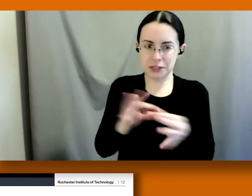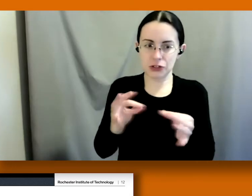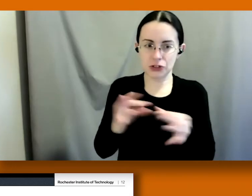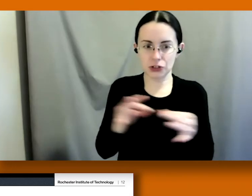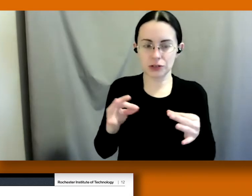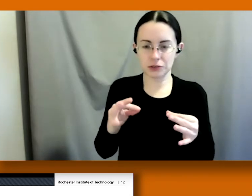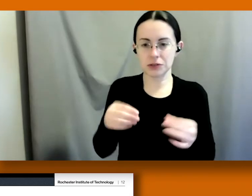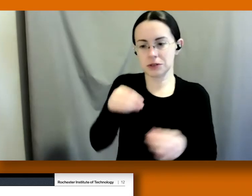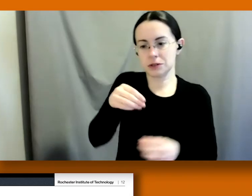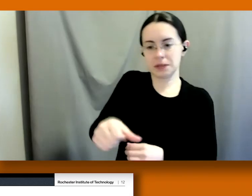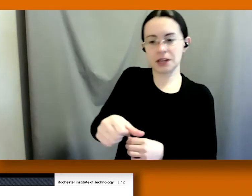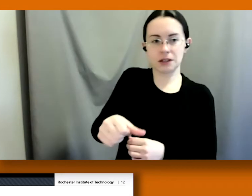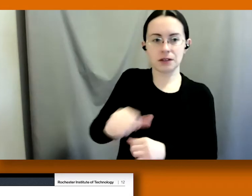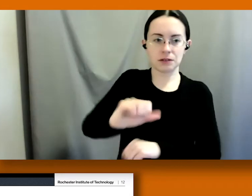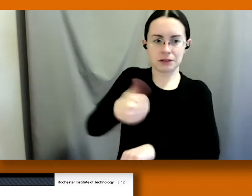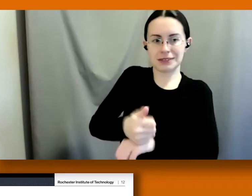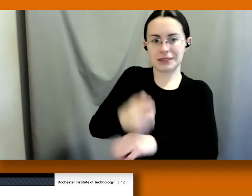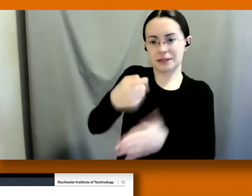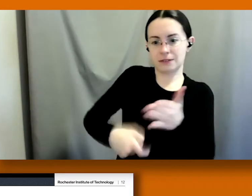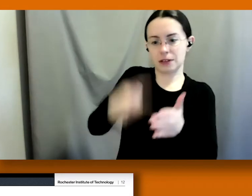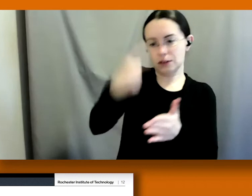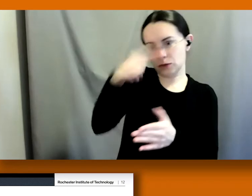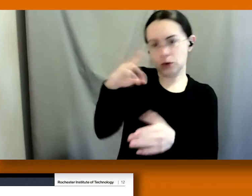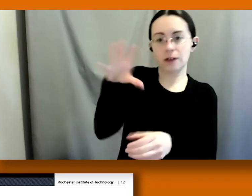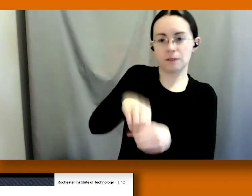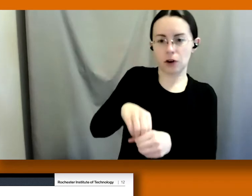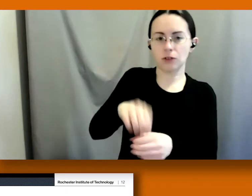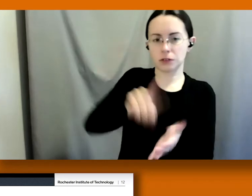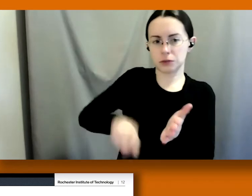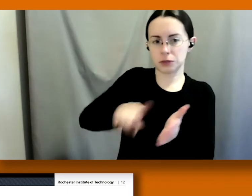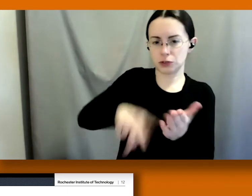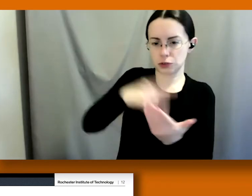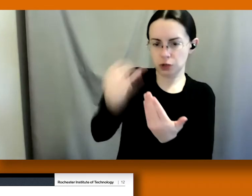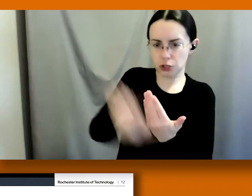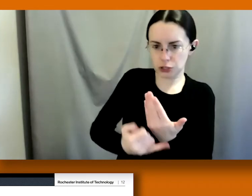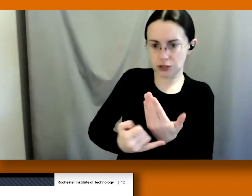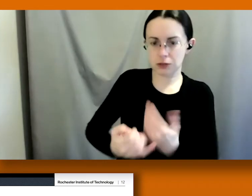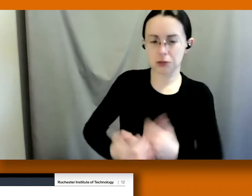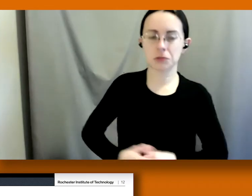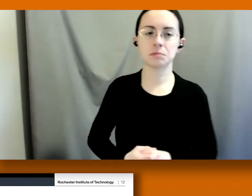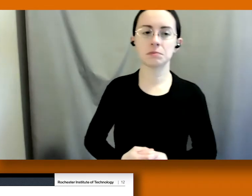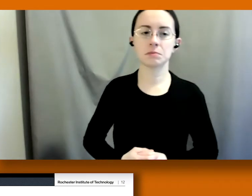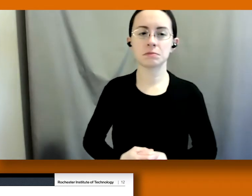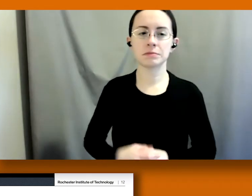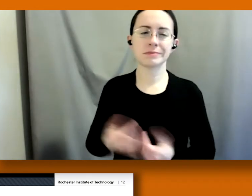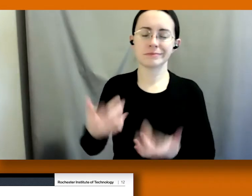for their participation in a research project. This typically gets--